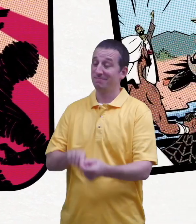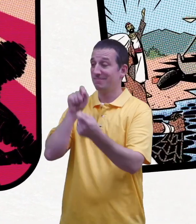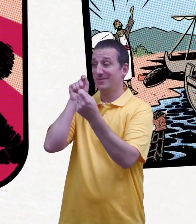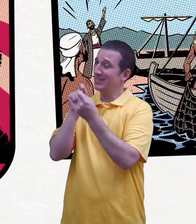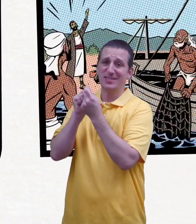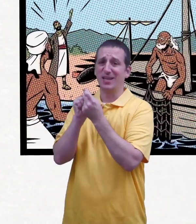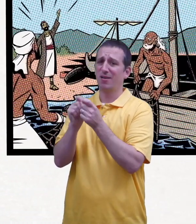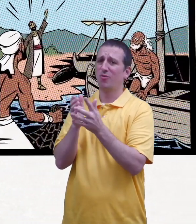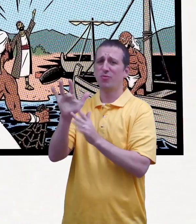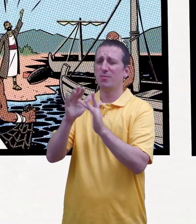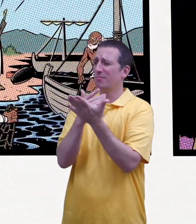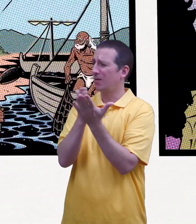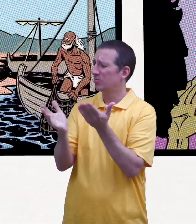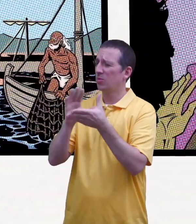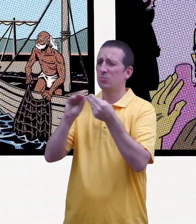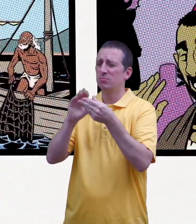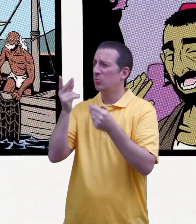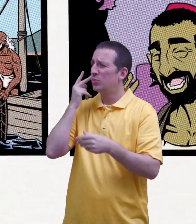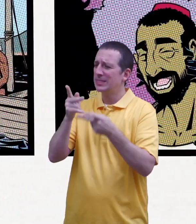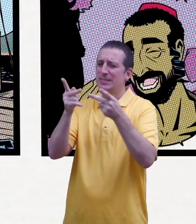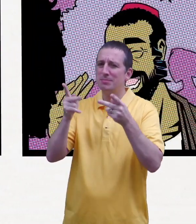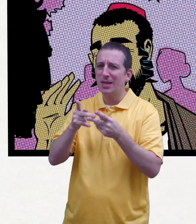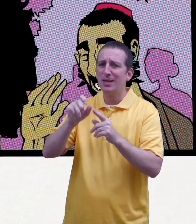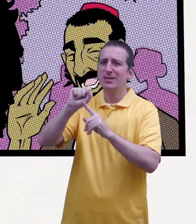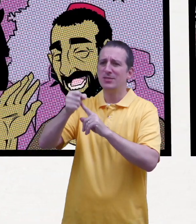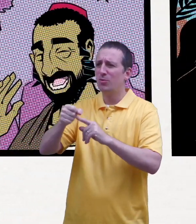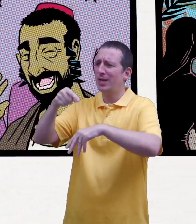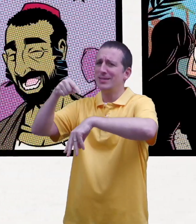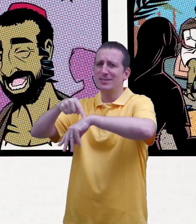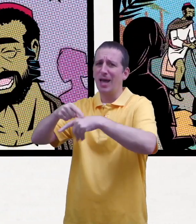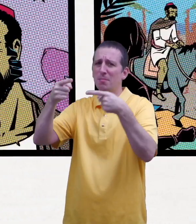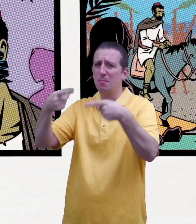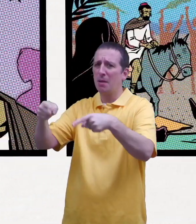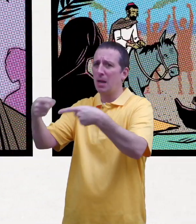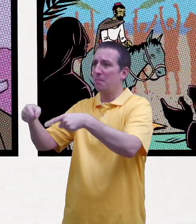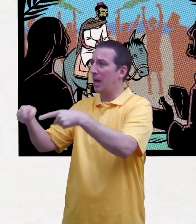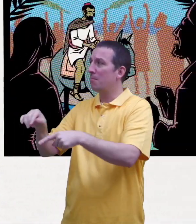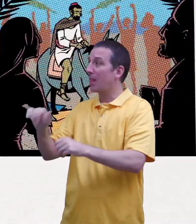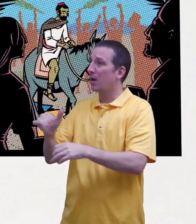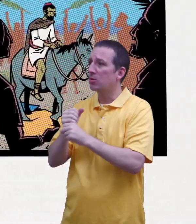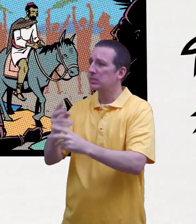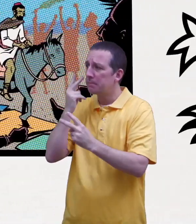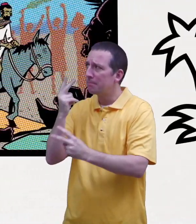Tim: Exactly! Across the whole Bible, places, situations, and time periods become full of meaning by evoking